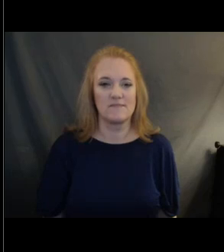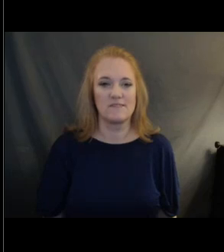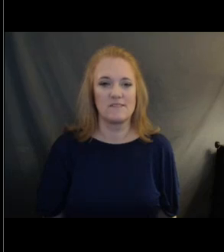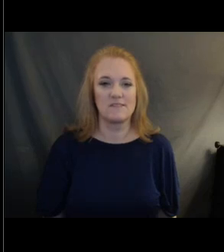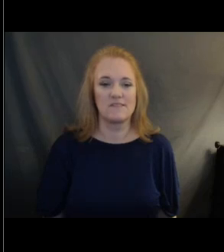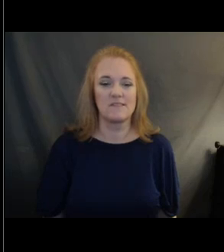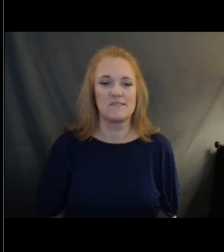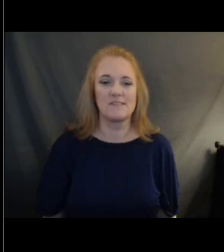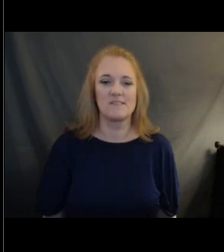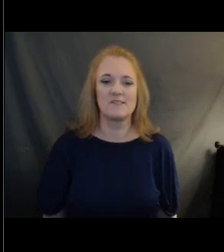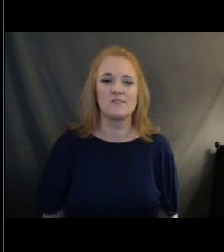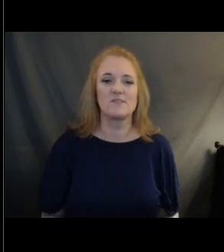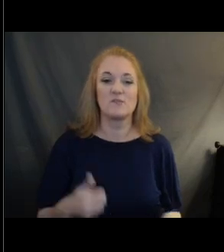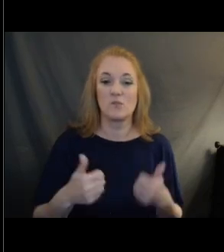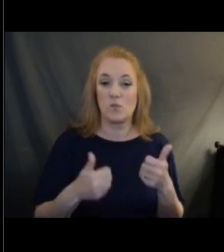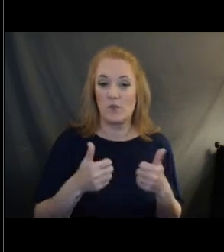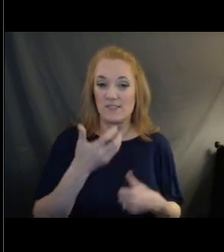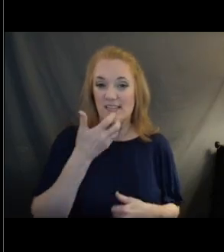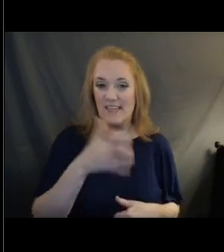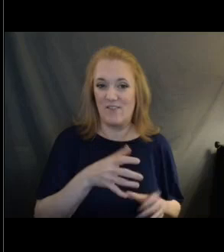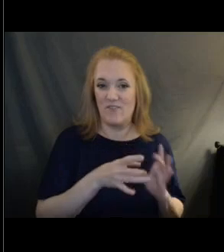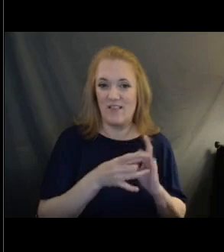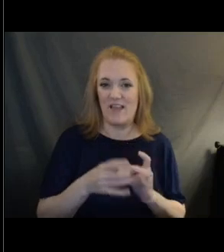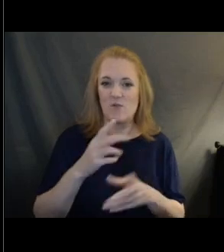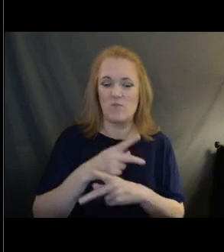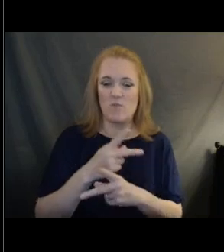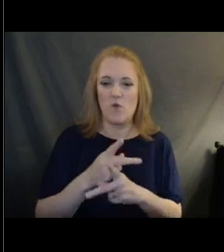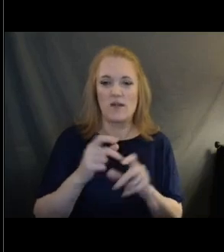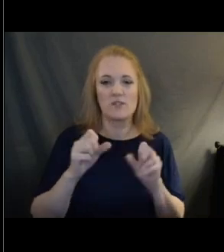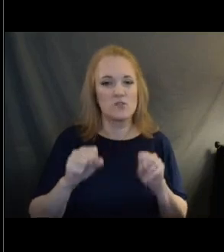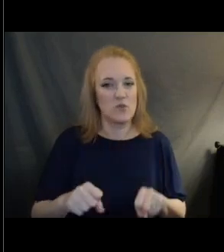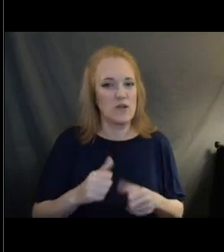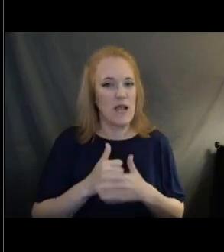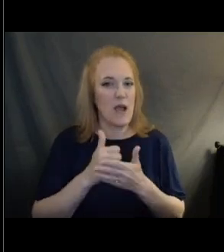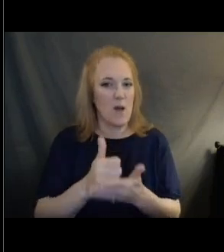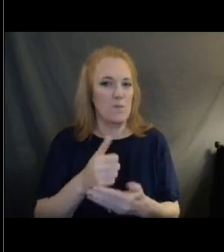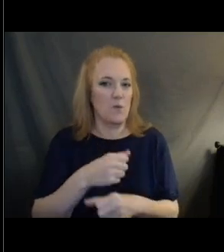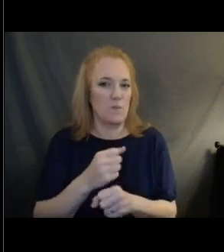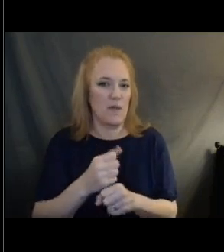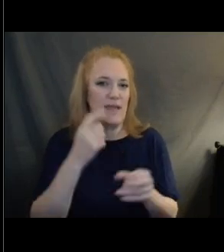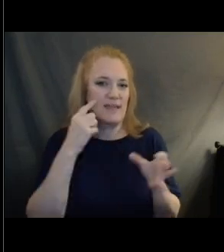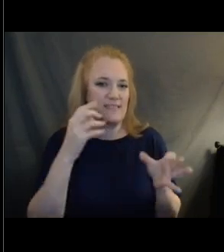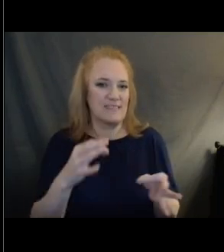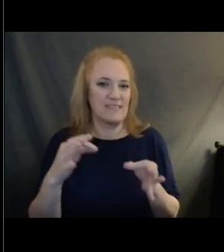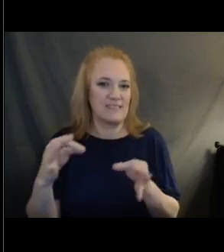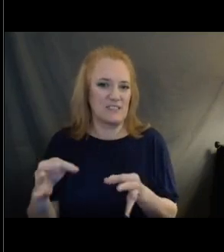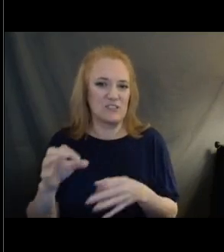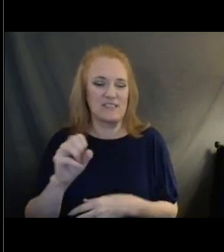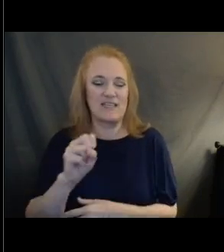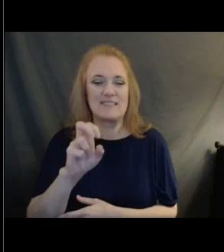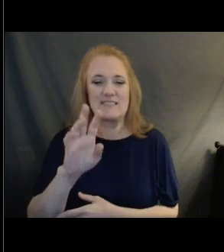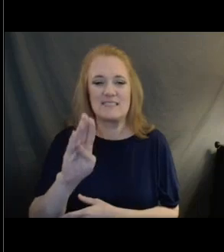discussed by Jon may be useful for your decision making at subseasonal to seasonal time scales?